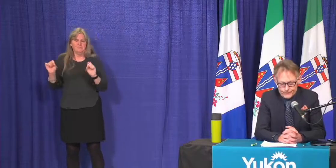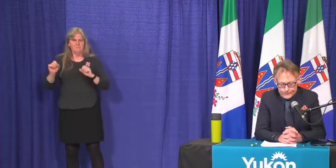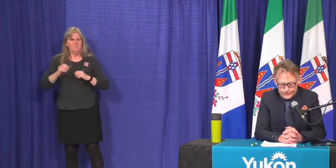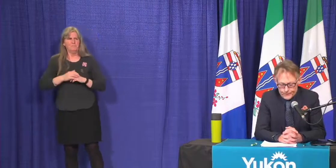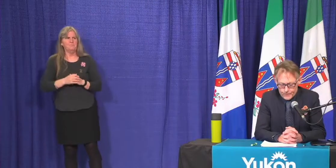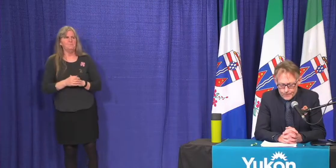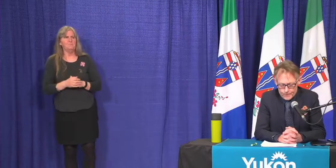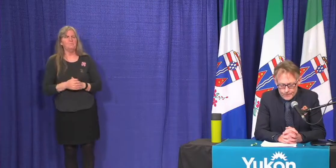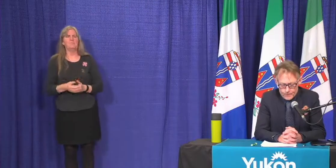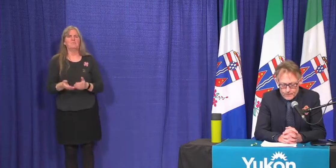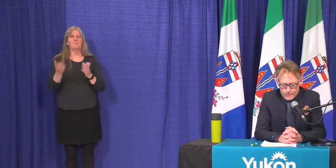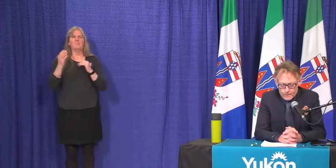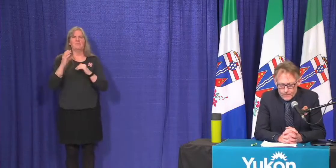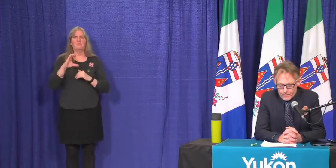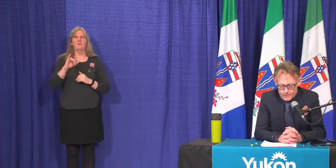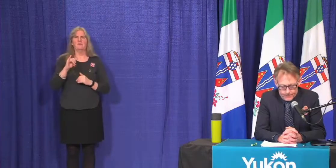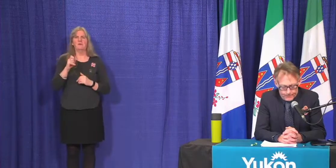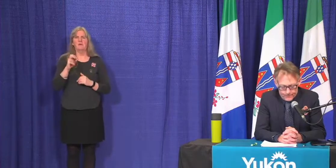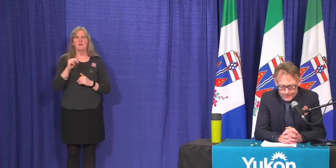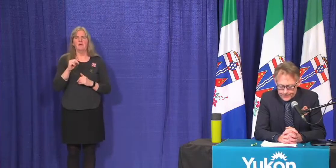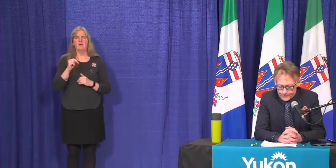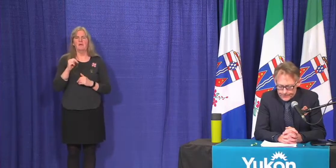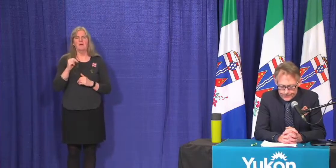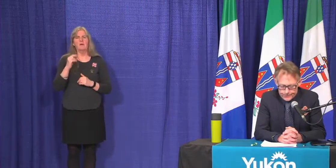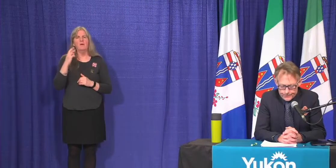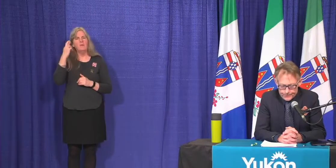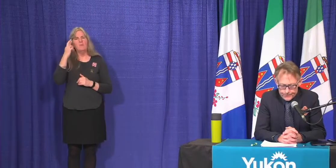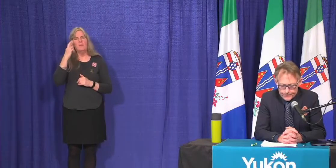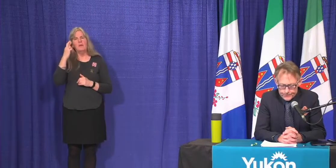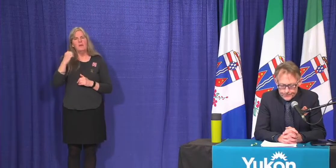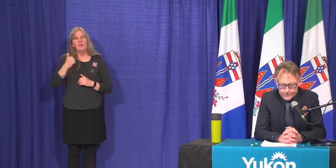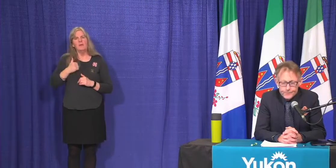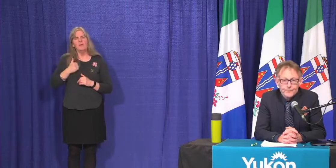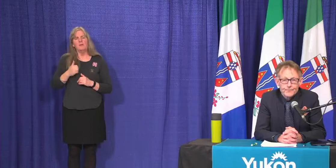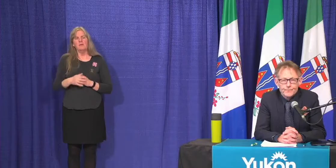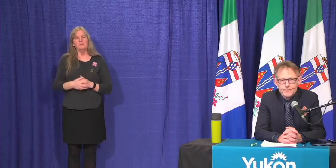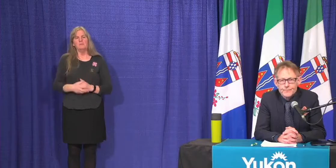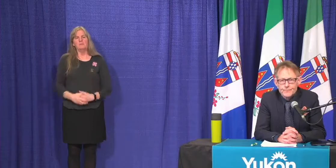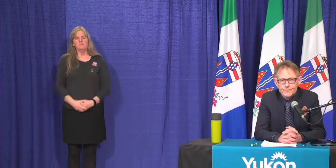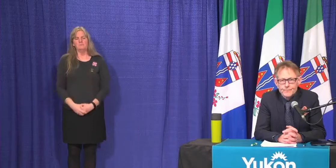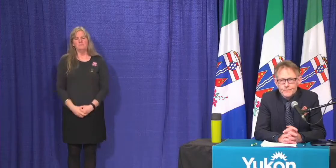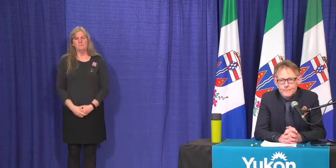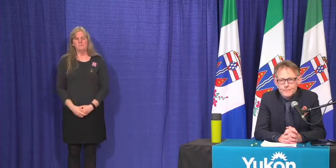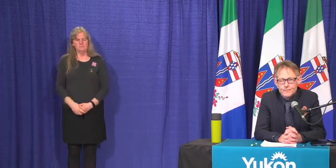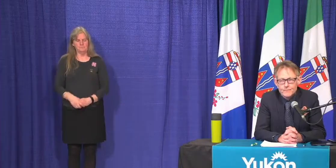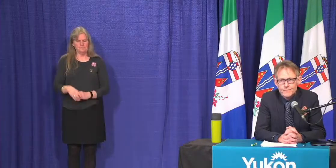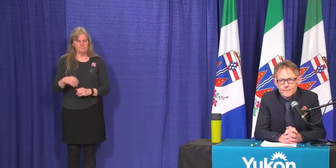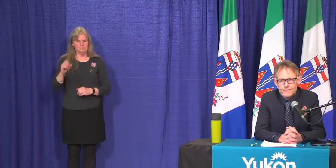from accessing the medical care needed when the referrals are